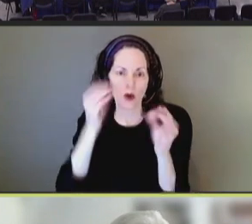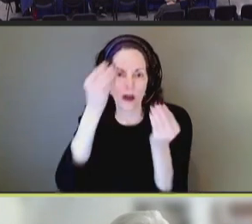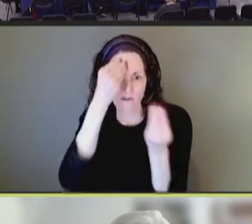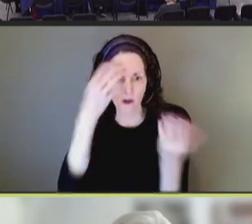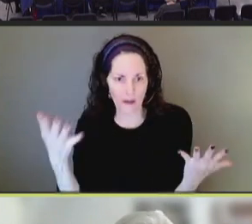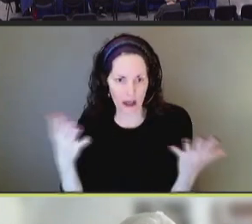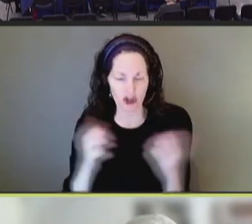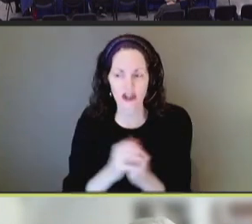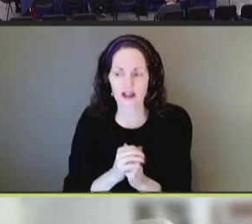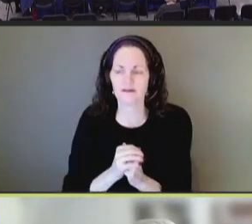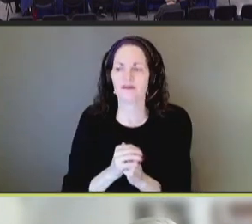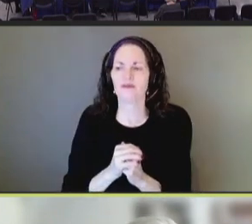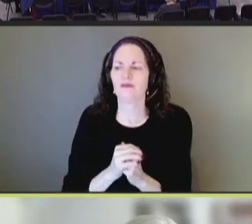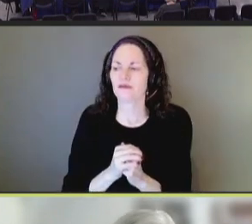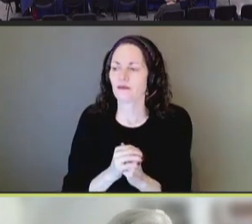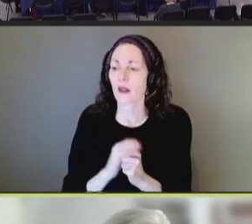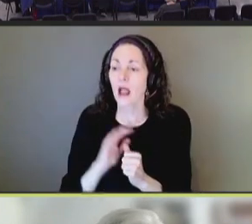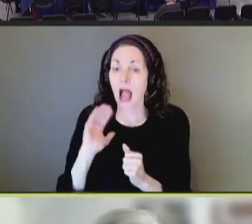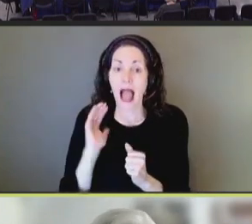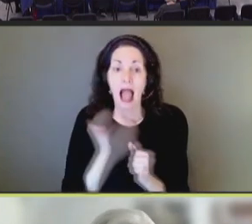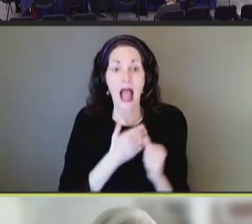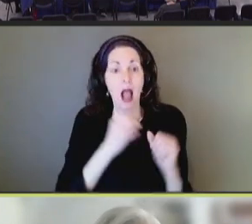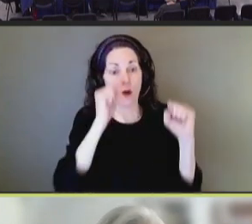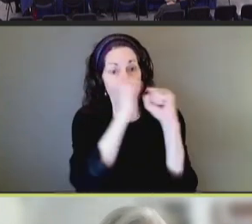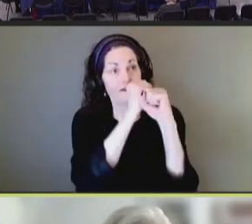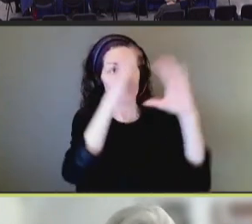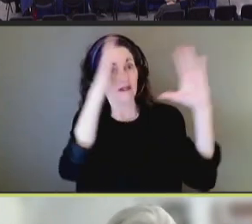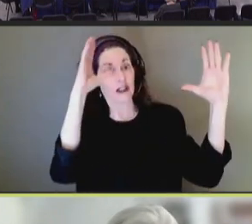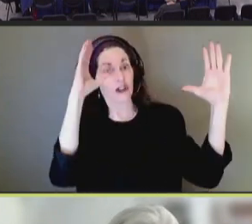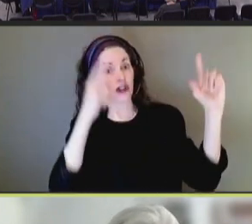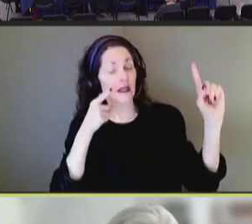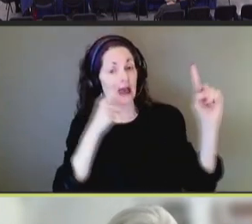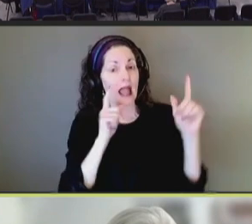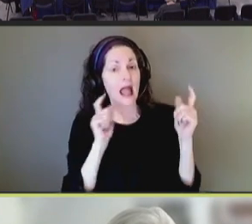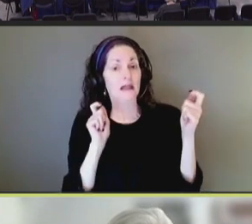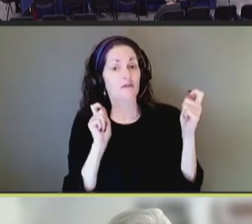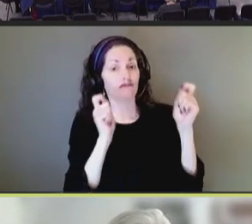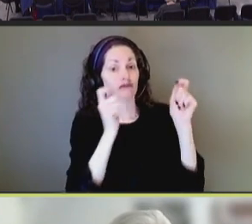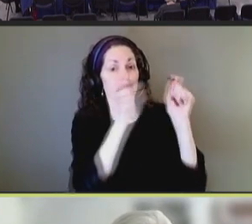And so, our vision has evolved over time as systems have matured. We still provide